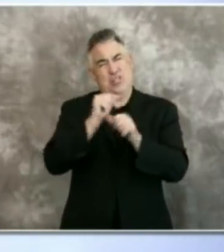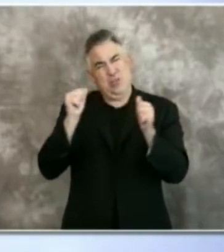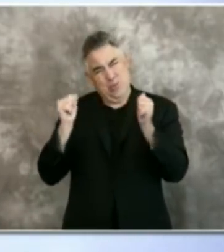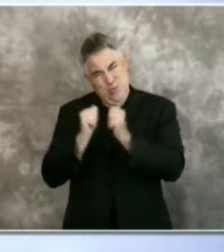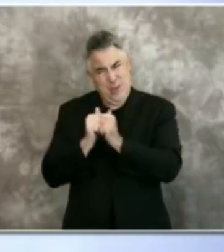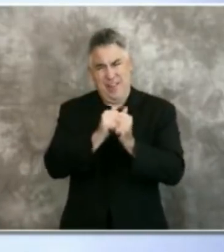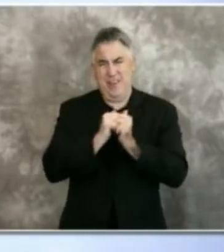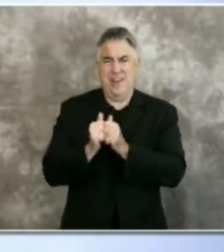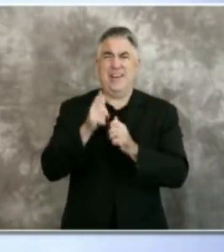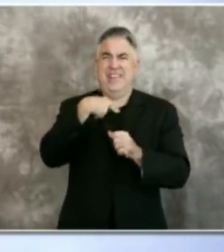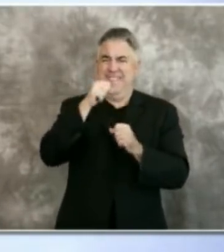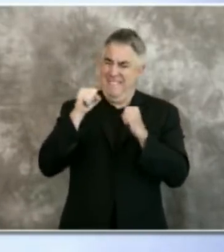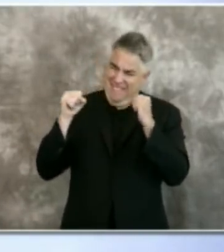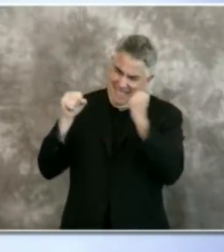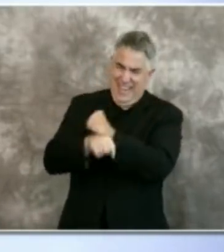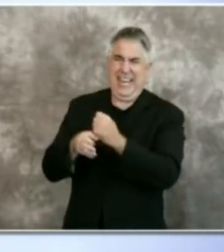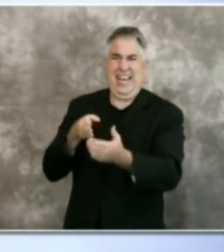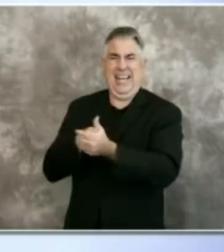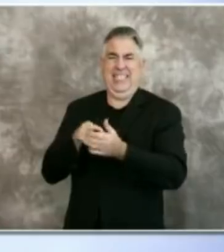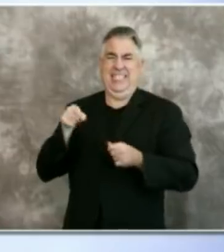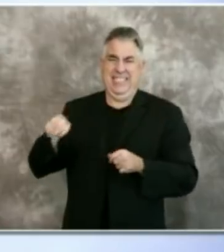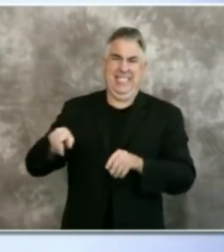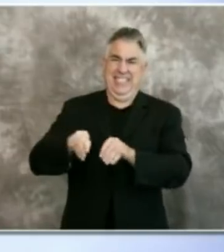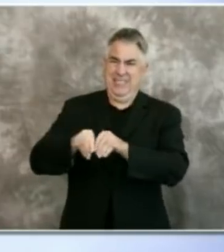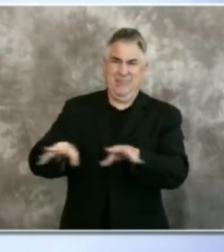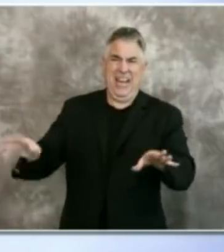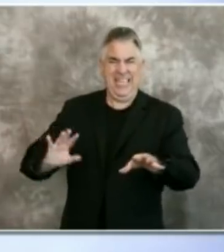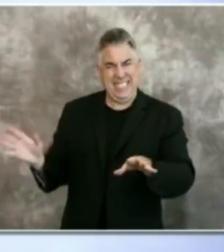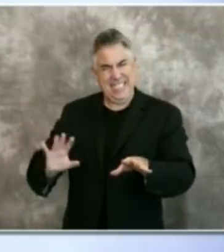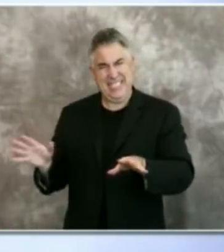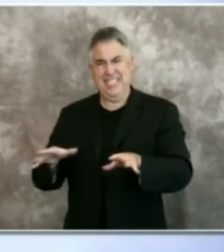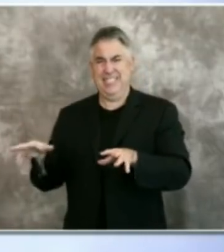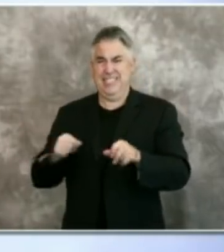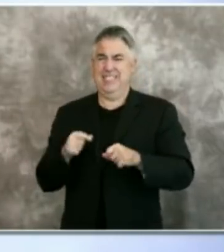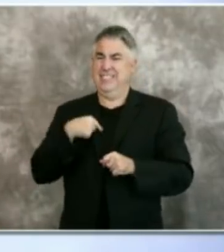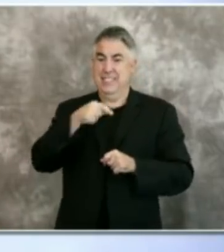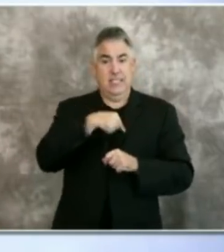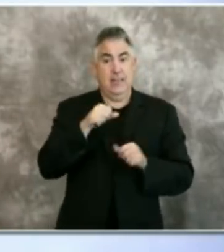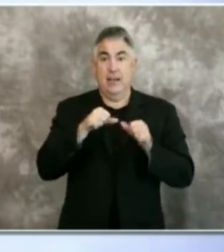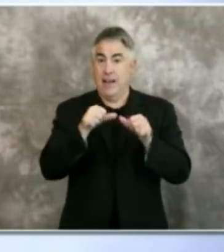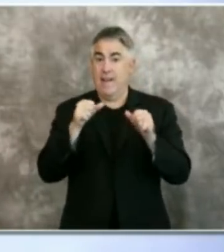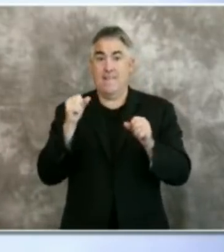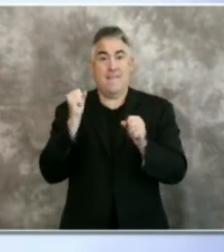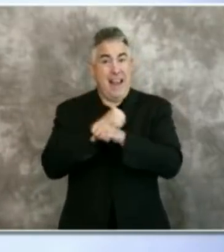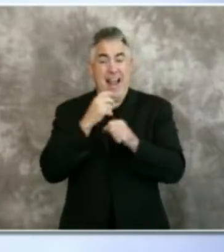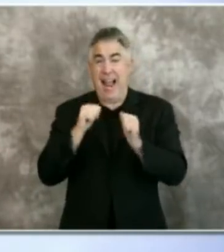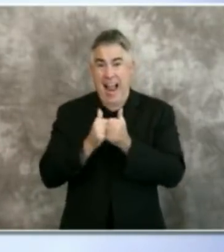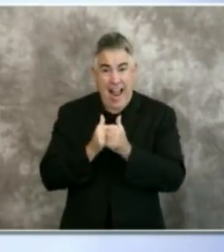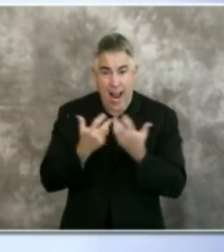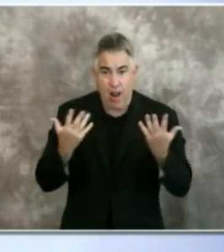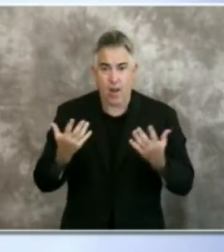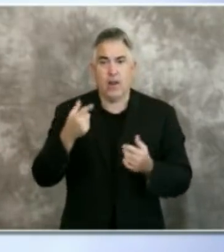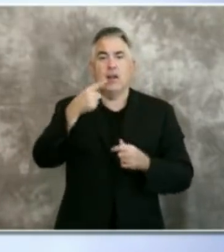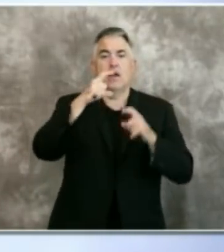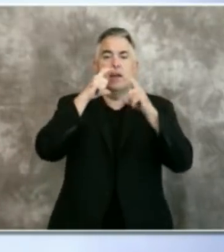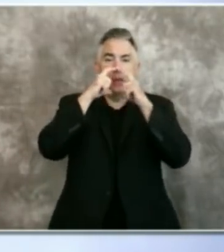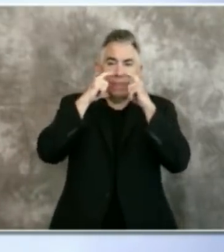NOT FIGHT A DAILY FIGHT THAT WE'RE ALL IN YOU GOT. WE ARE ANY FIGHT TO SLOW THE SPREAD OF CORONAVIRUS. AND WE WIN